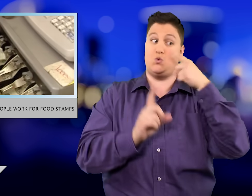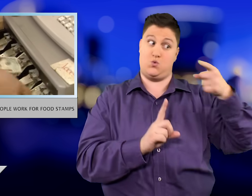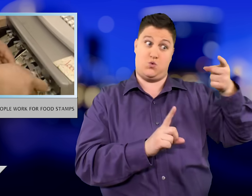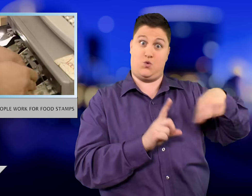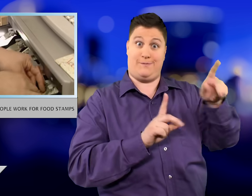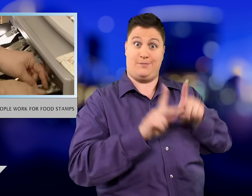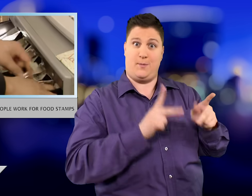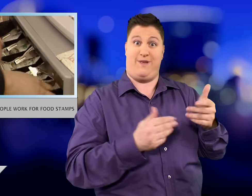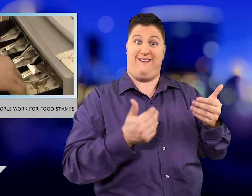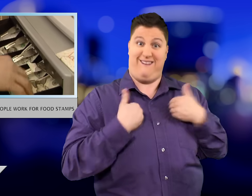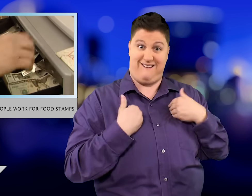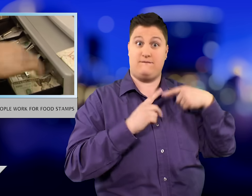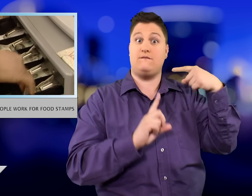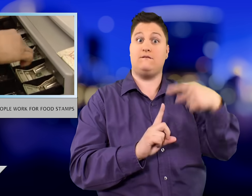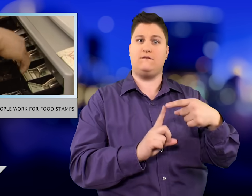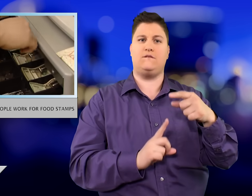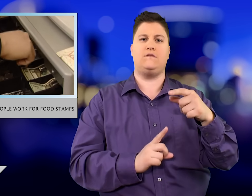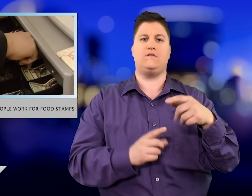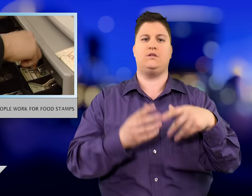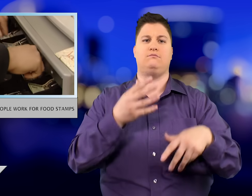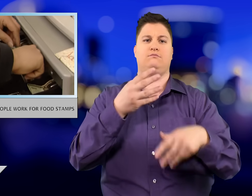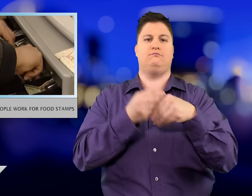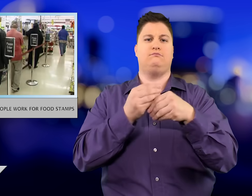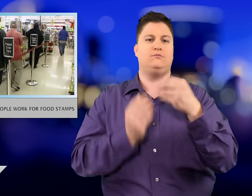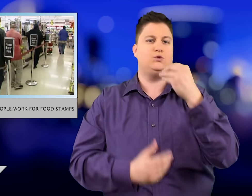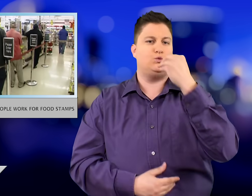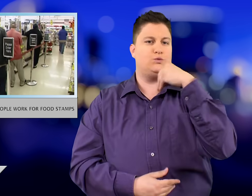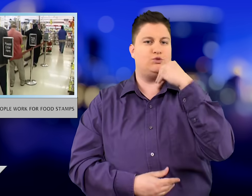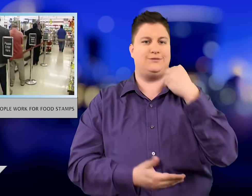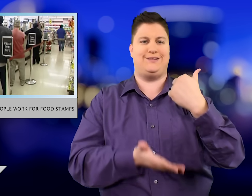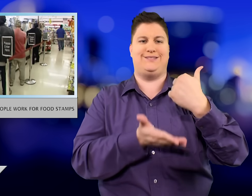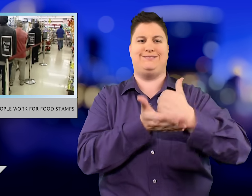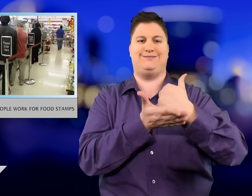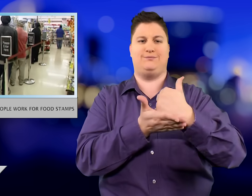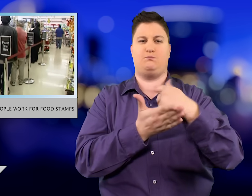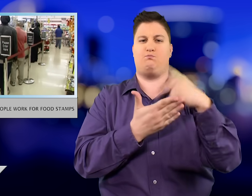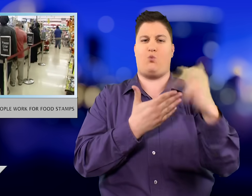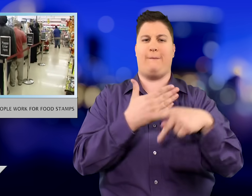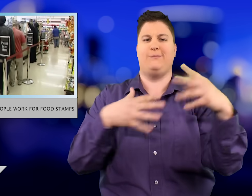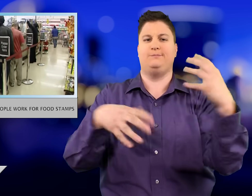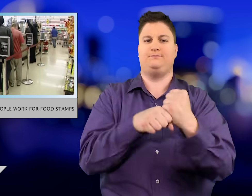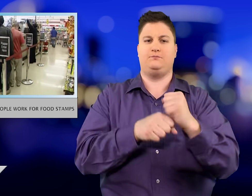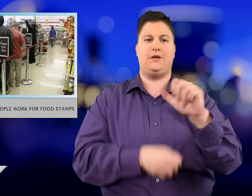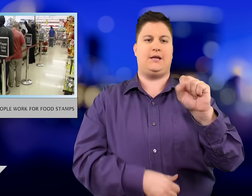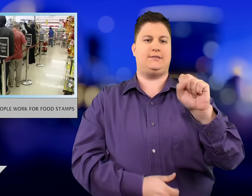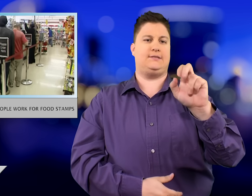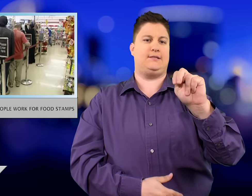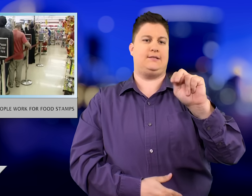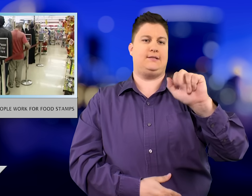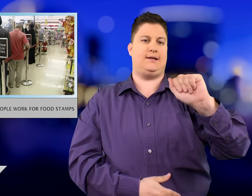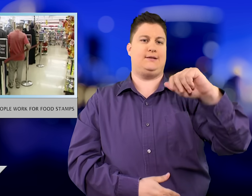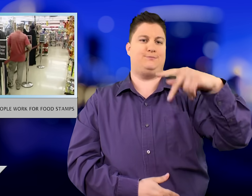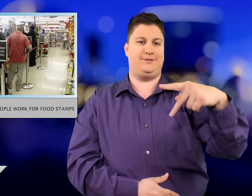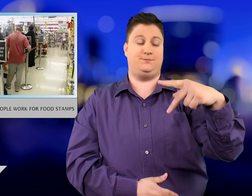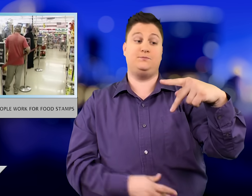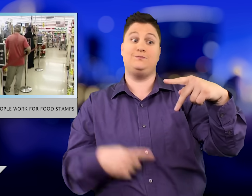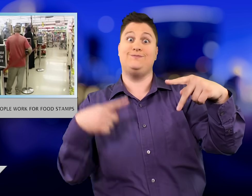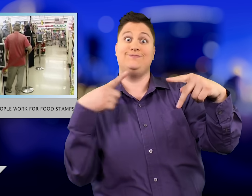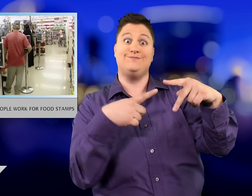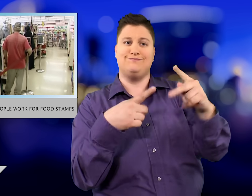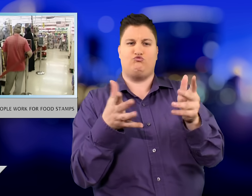for those in the supplemental nutrition assistance program or SNAP.